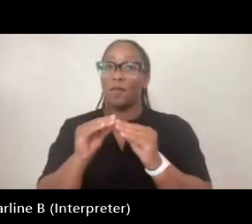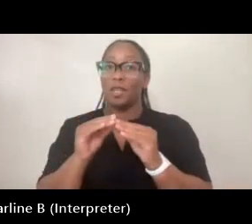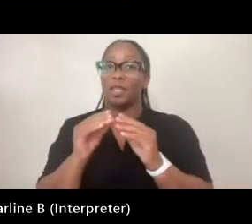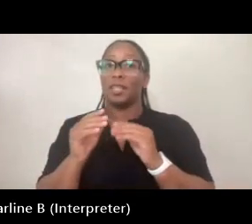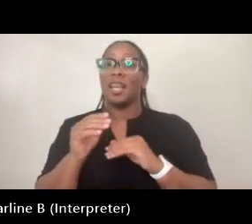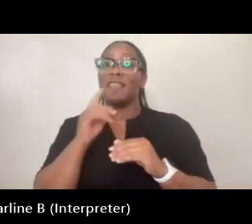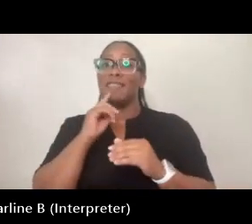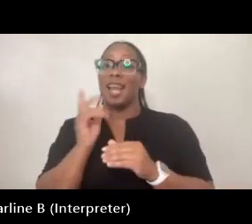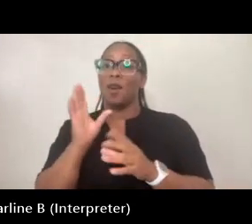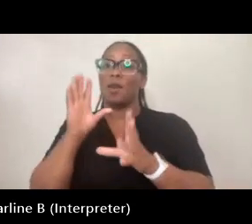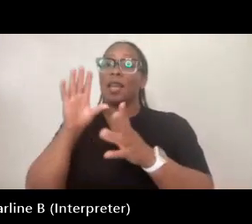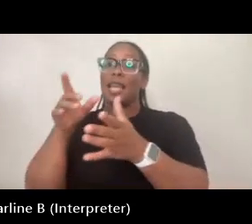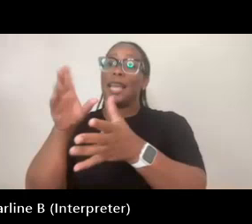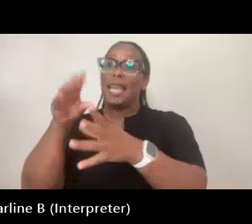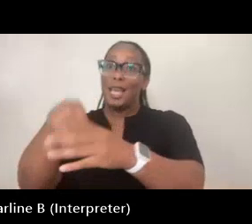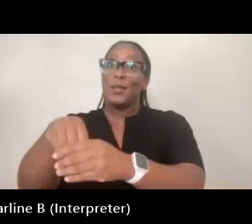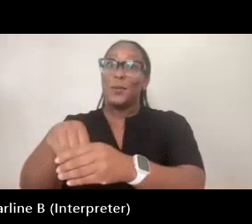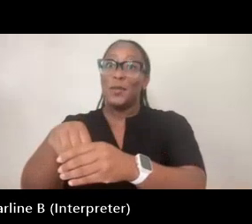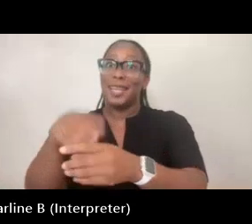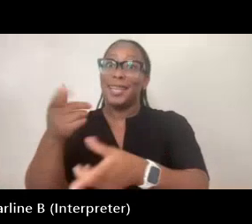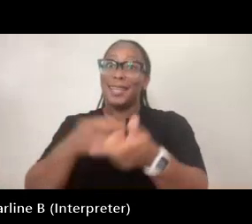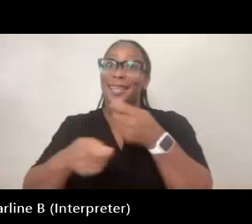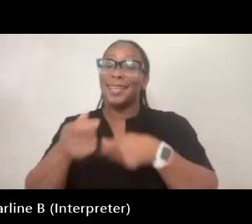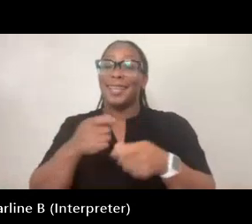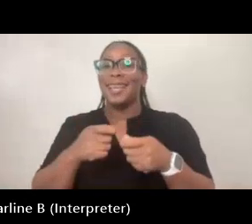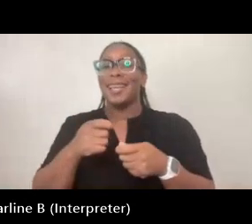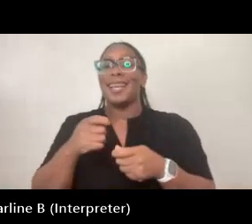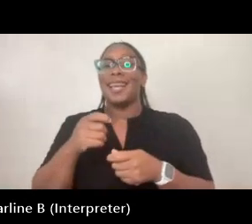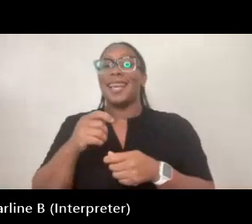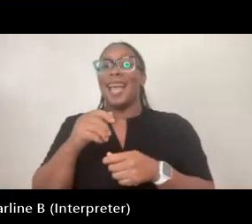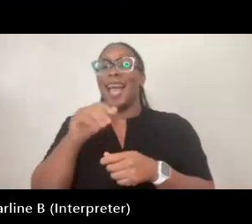they're engaging ASA members in sort of an expert sharing mode.